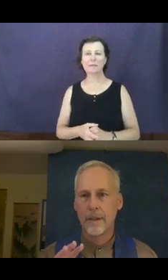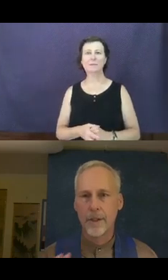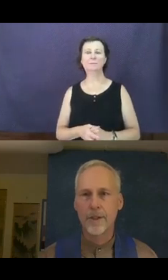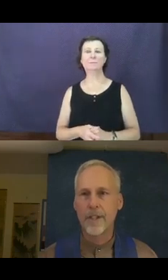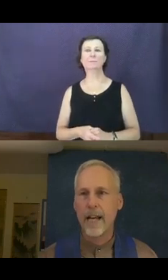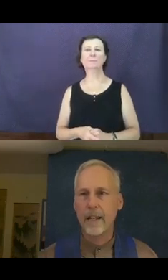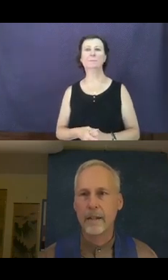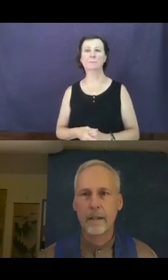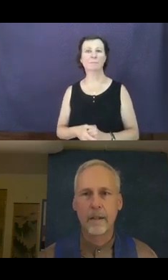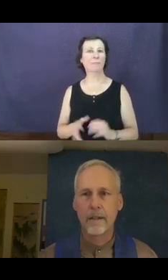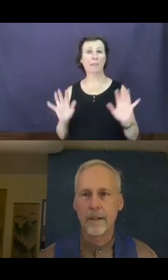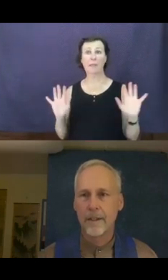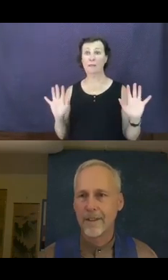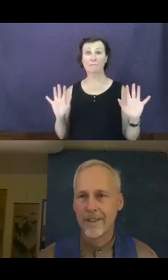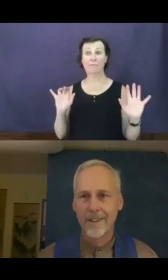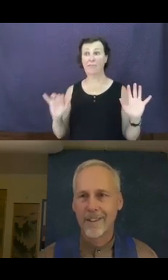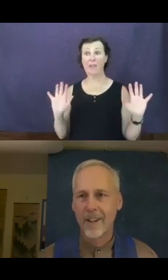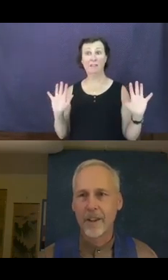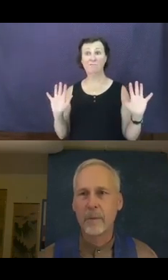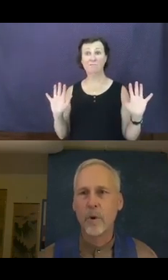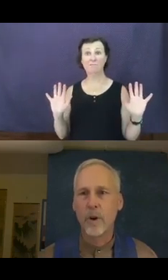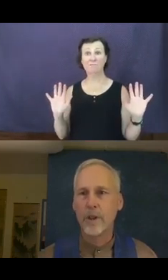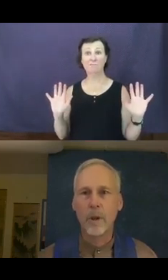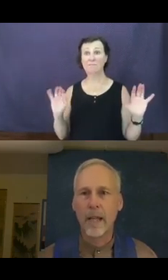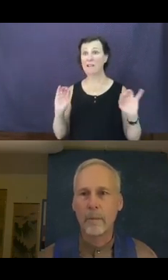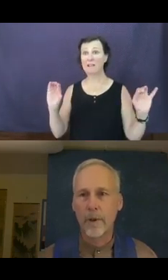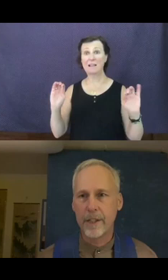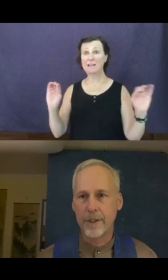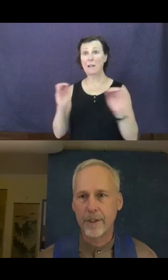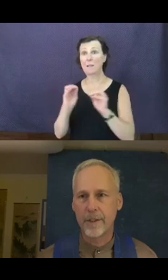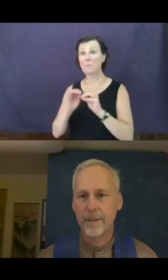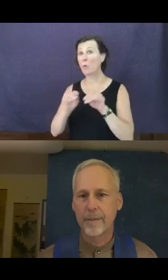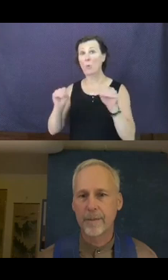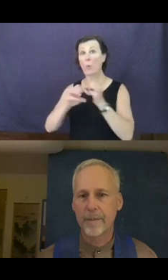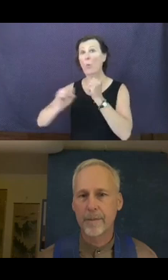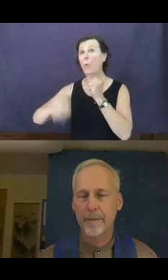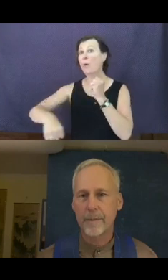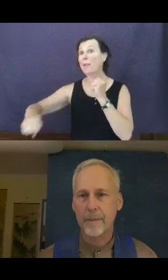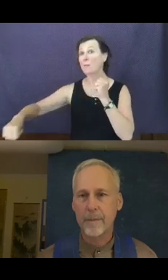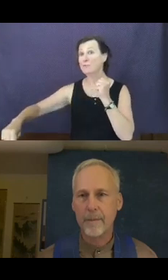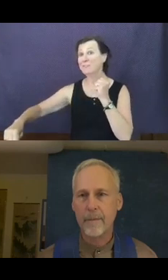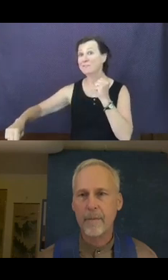Just that. Nothing more. No elaboration.